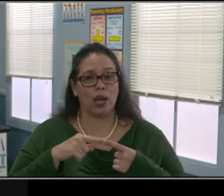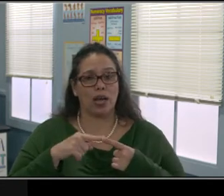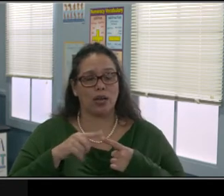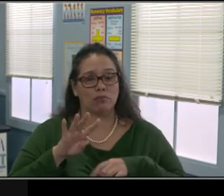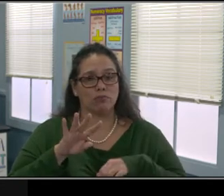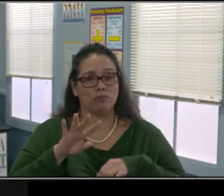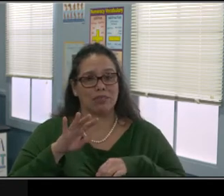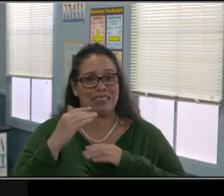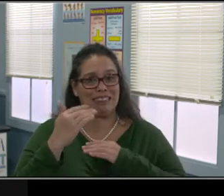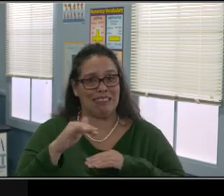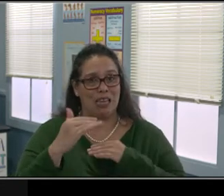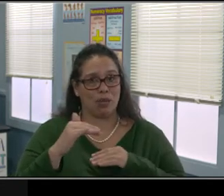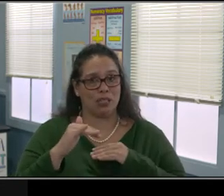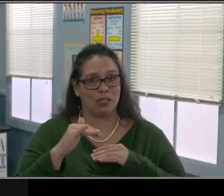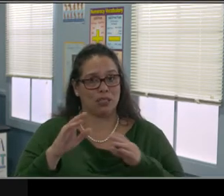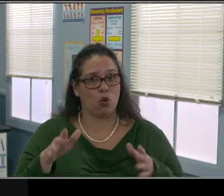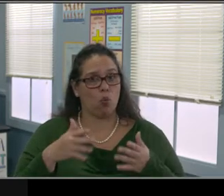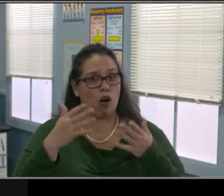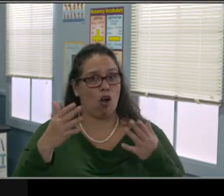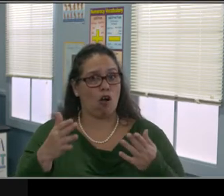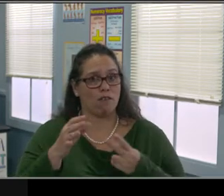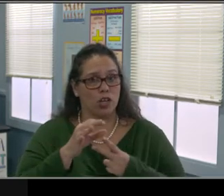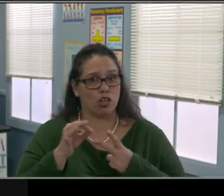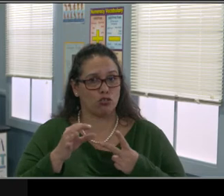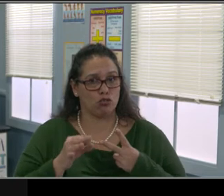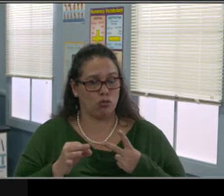You're rewarding a positive choice.